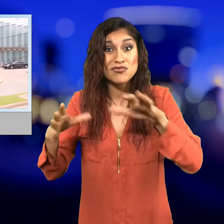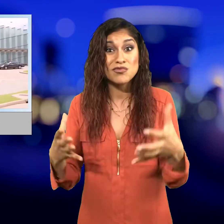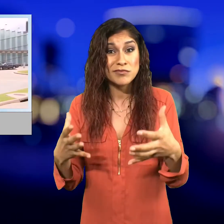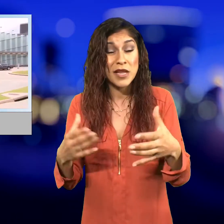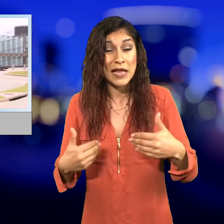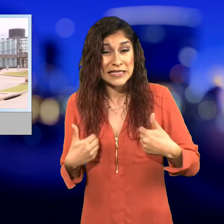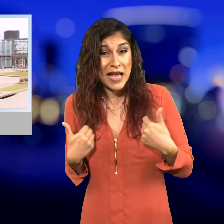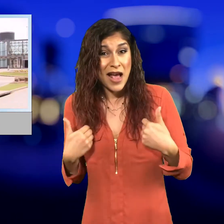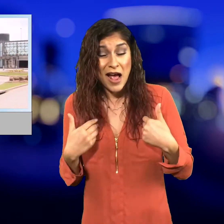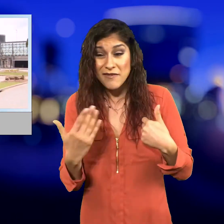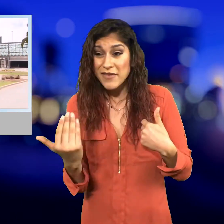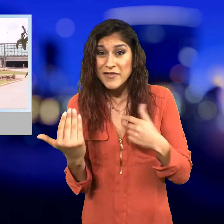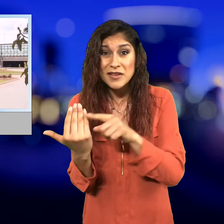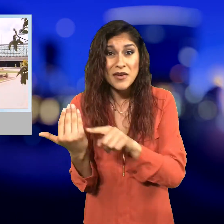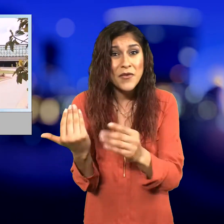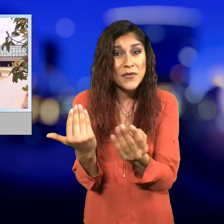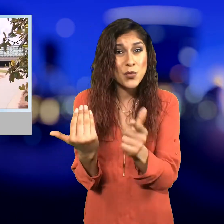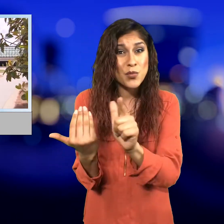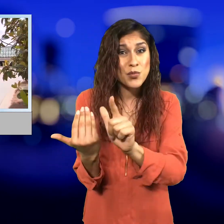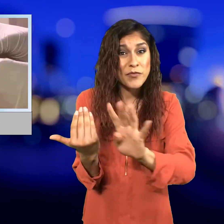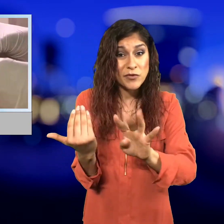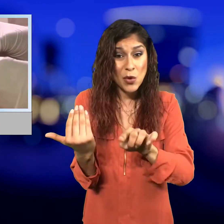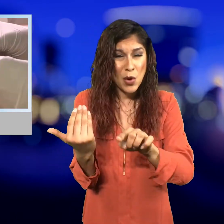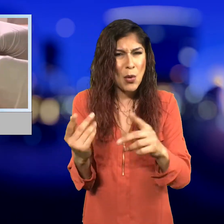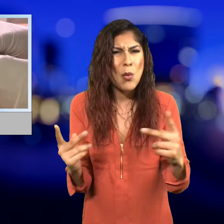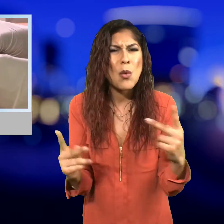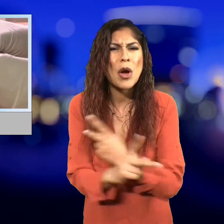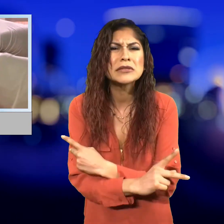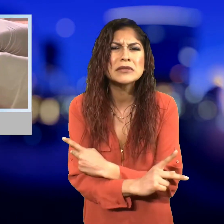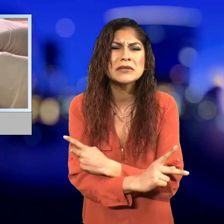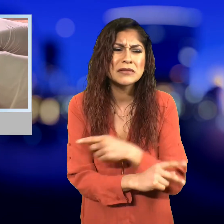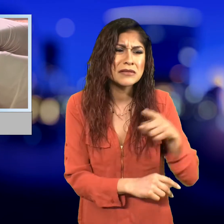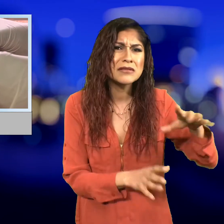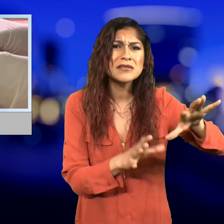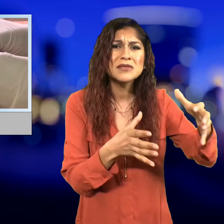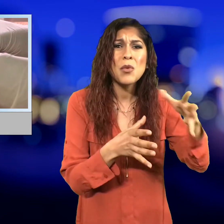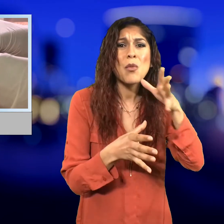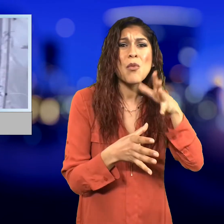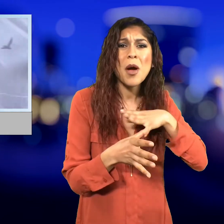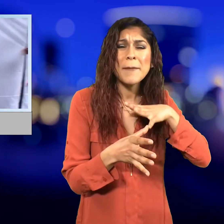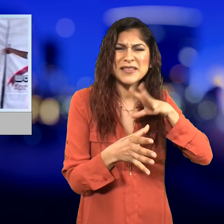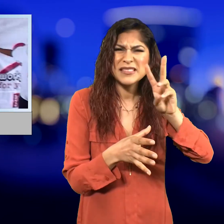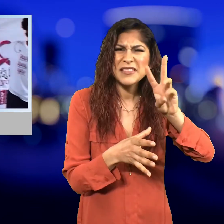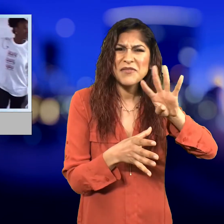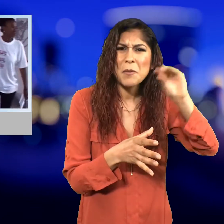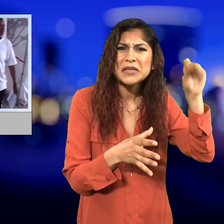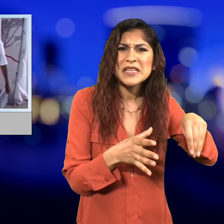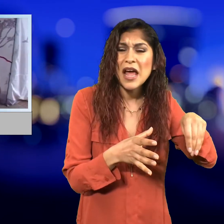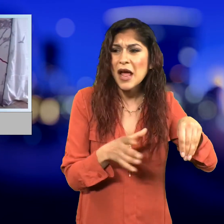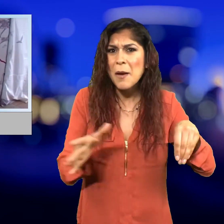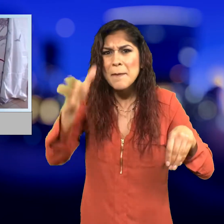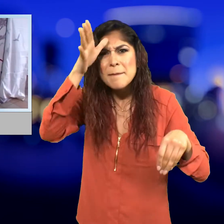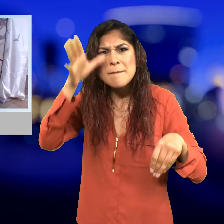That percentage escalated among the group ages 15 to 24 to almost 64 percent of women